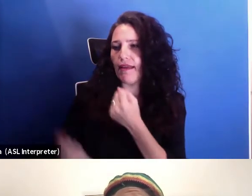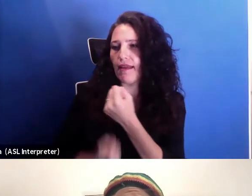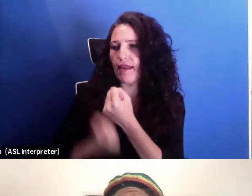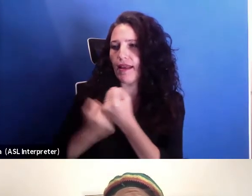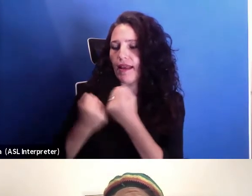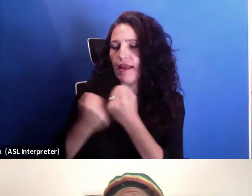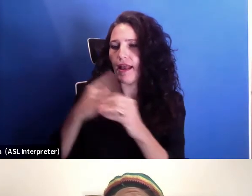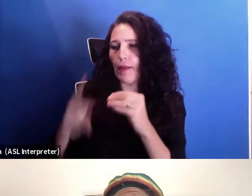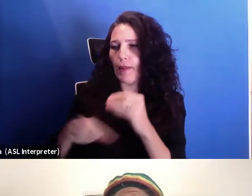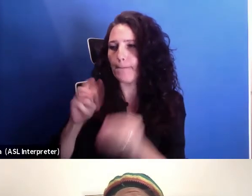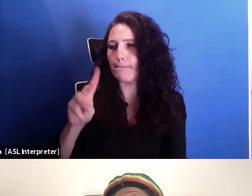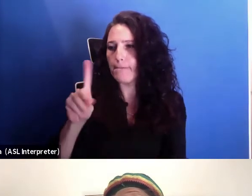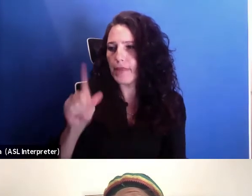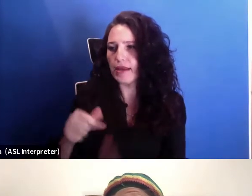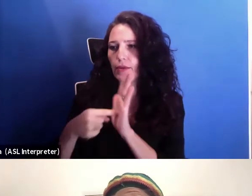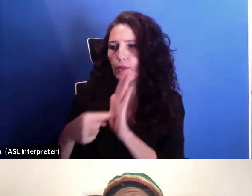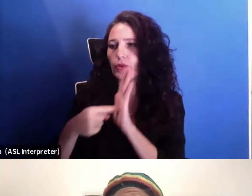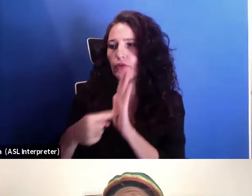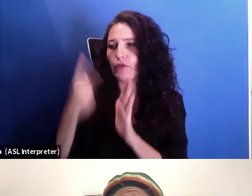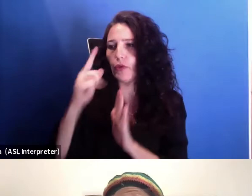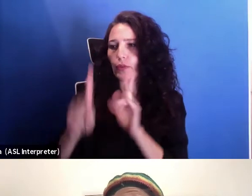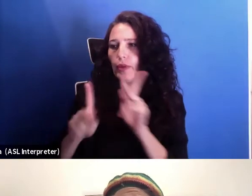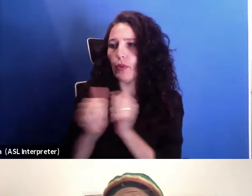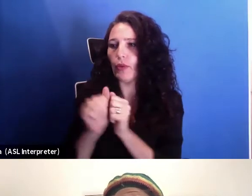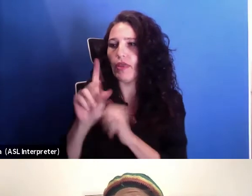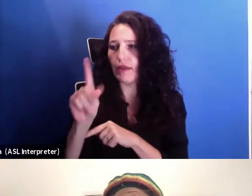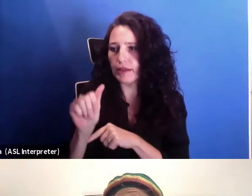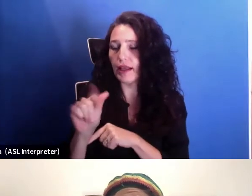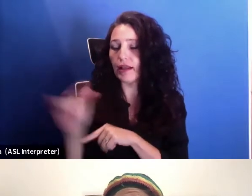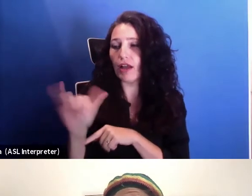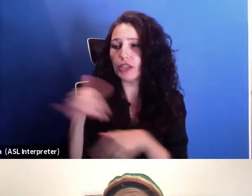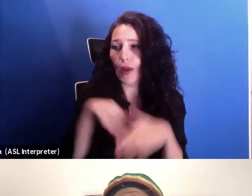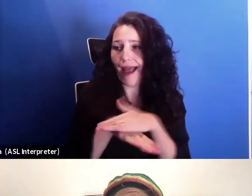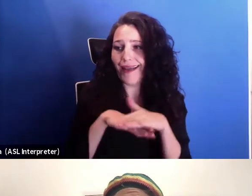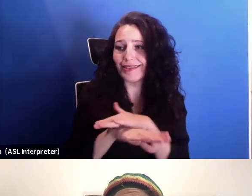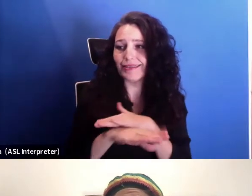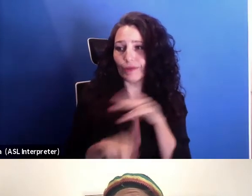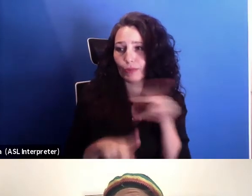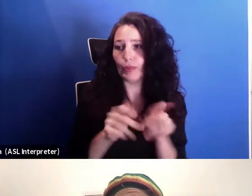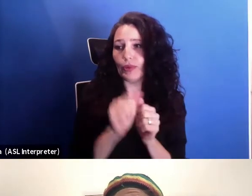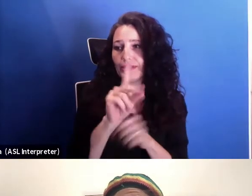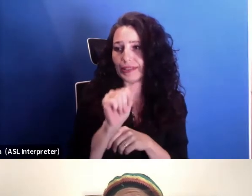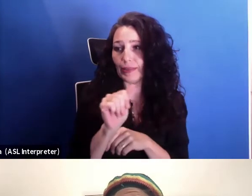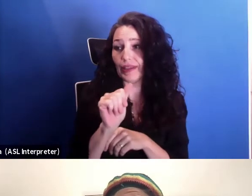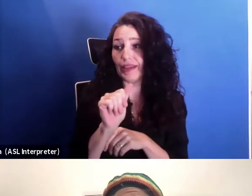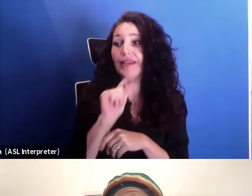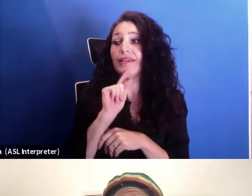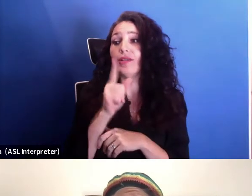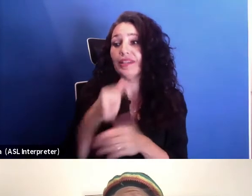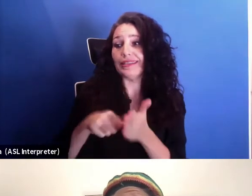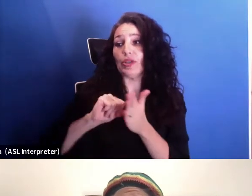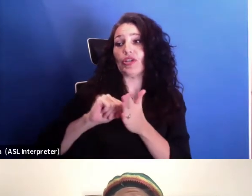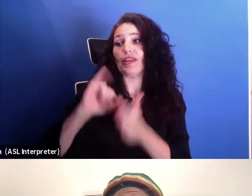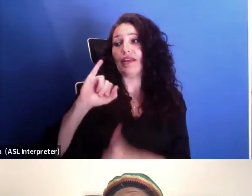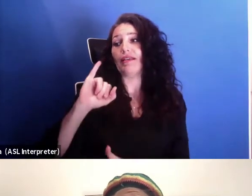and also access for filmmakers with disabilities within our own documentary world. And it wasn't uncommon for me to come in to mix a film